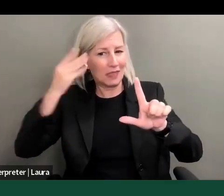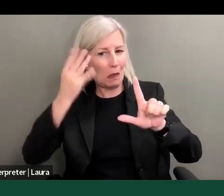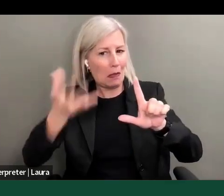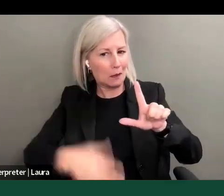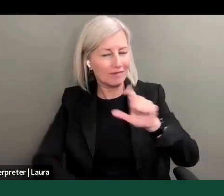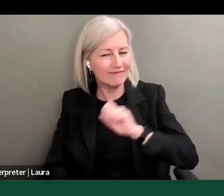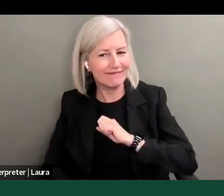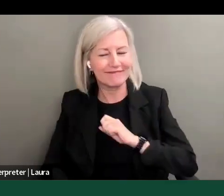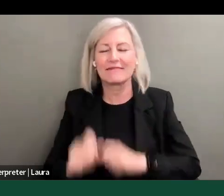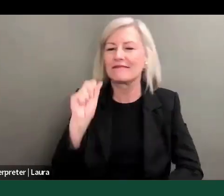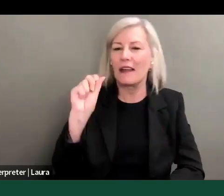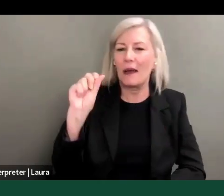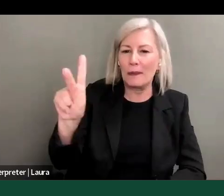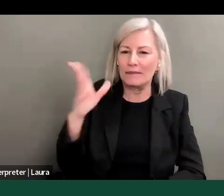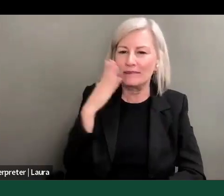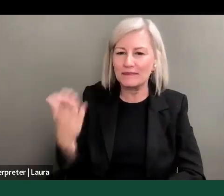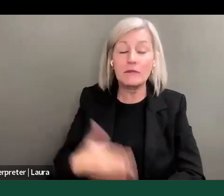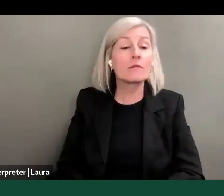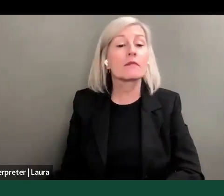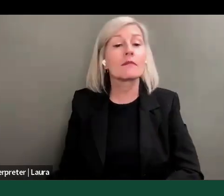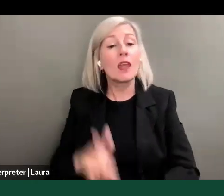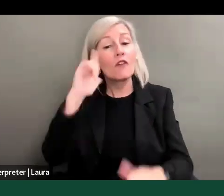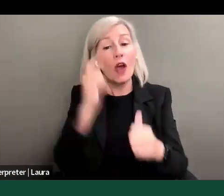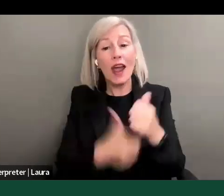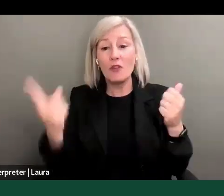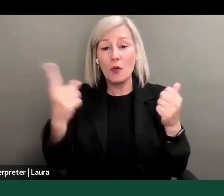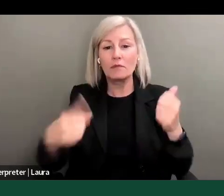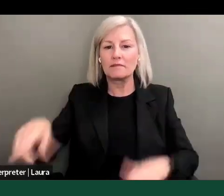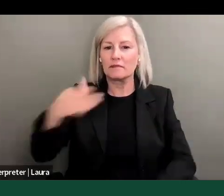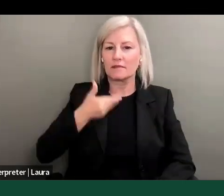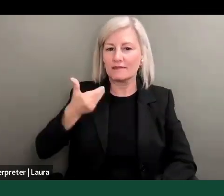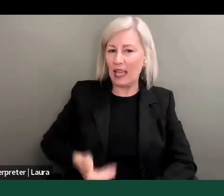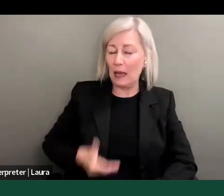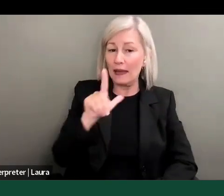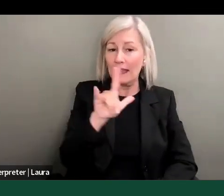Okay, sounds good. So, for everybody, I'm Lynn Miskiel and I'm a speech